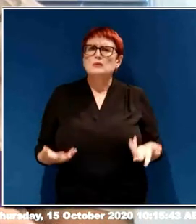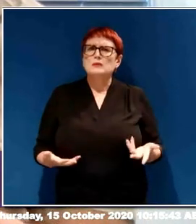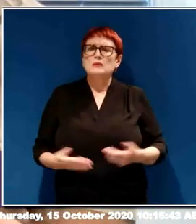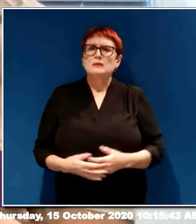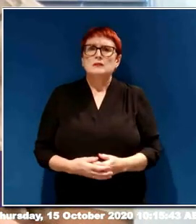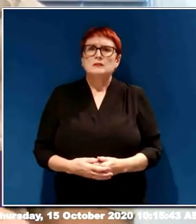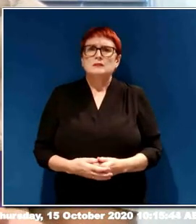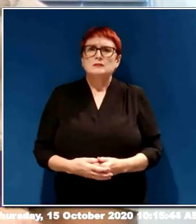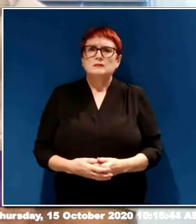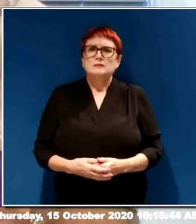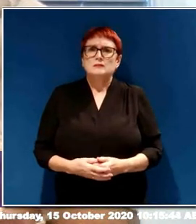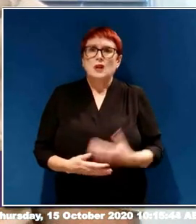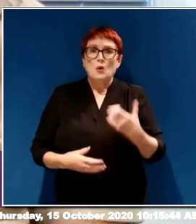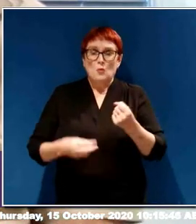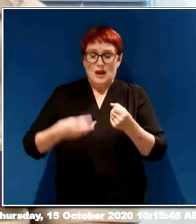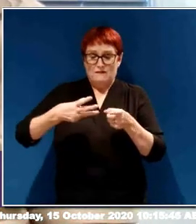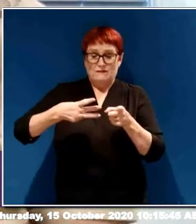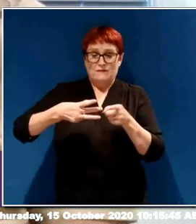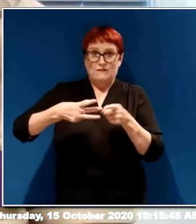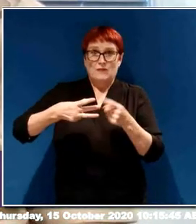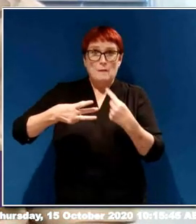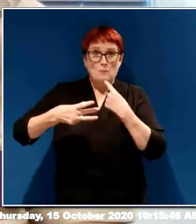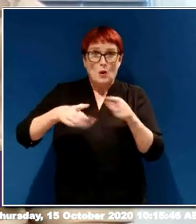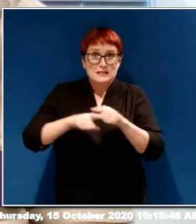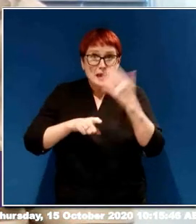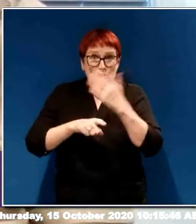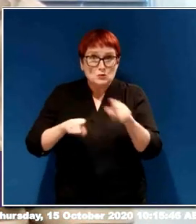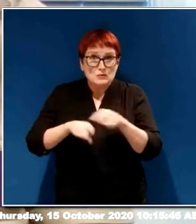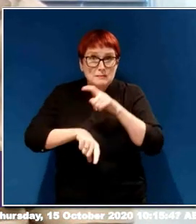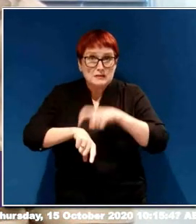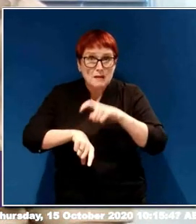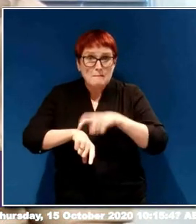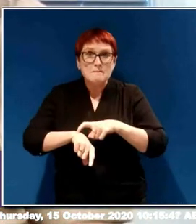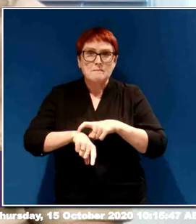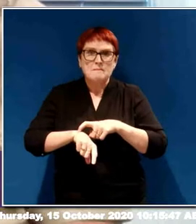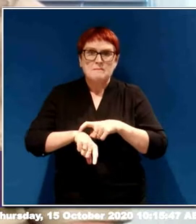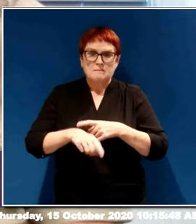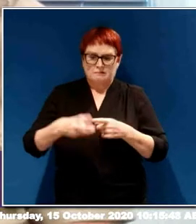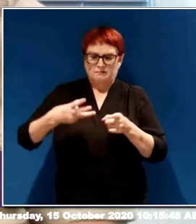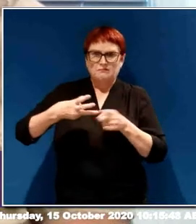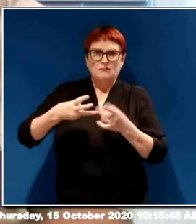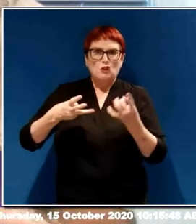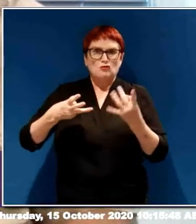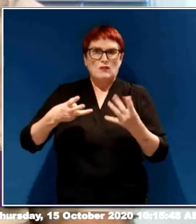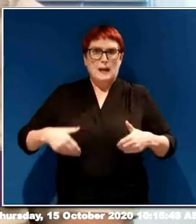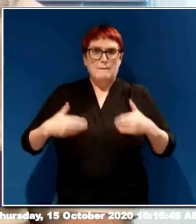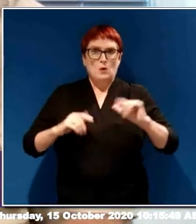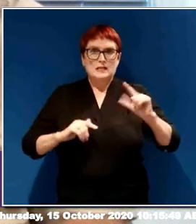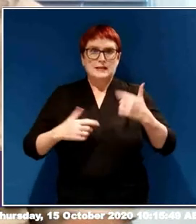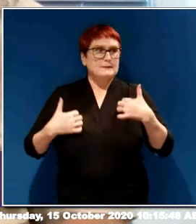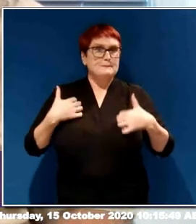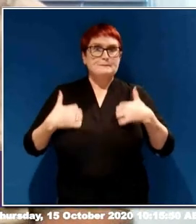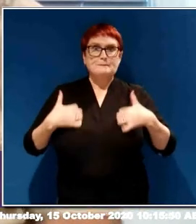at that stage, and Jack would be ready for school at 7.00 in the morning. Even though he's being treated like this,